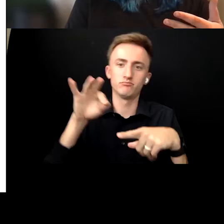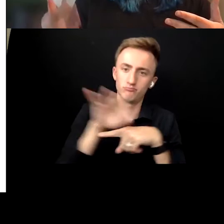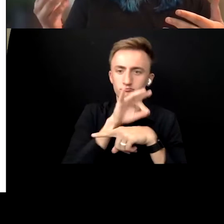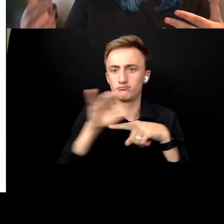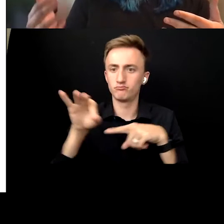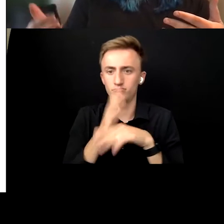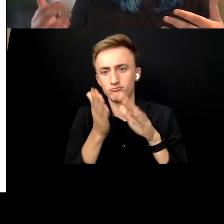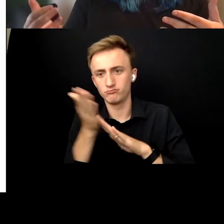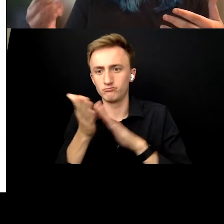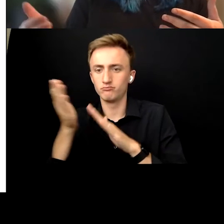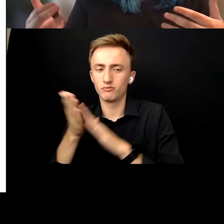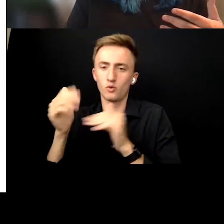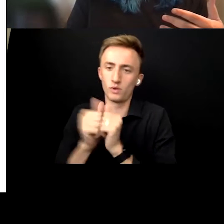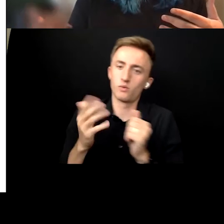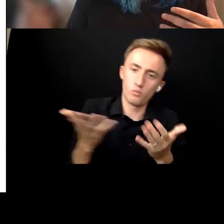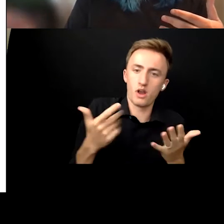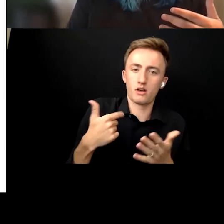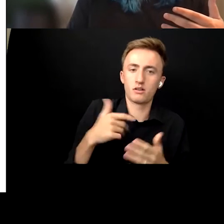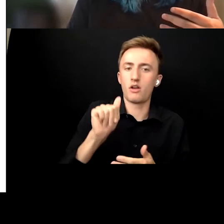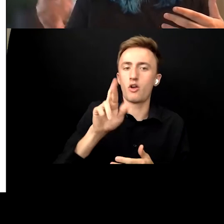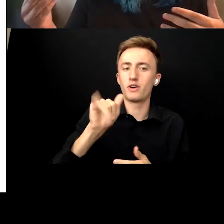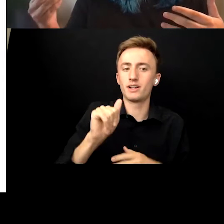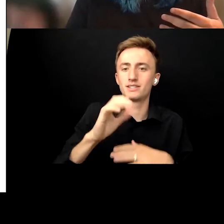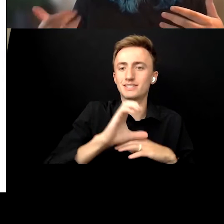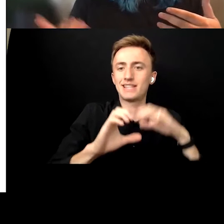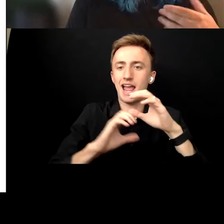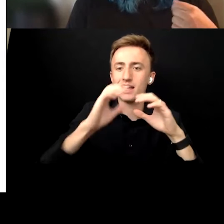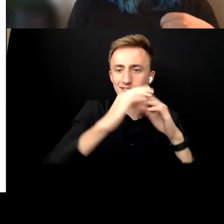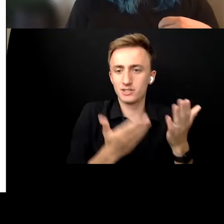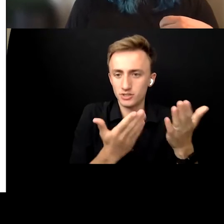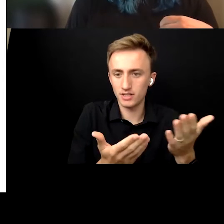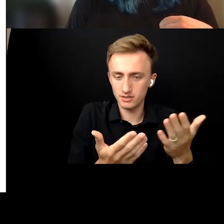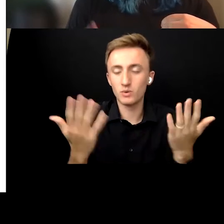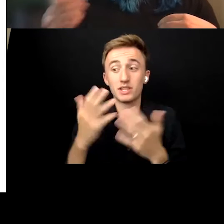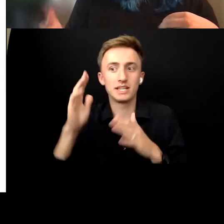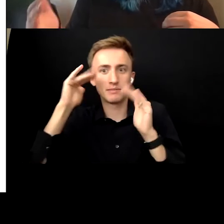in line with what the aria specs suggest. What the expected user experience is that all of the roles,